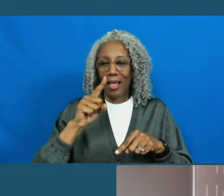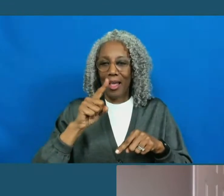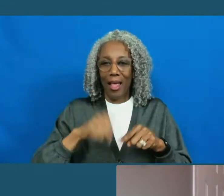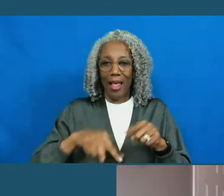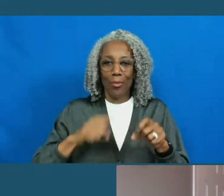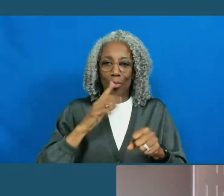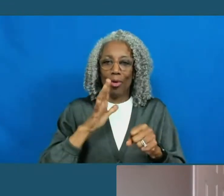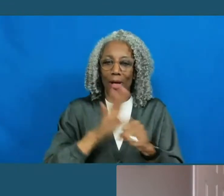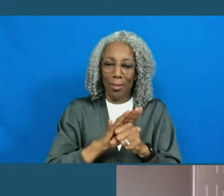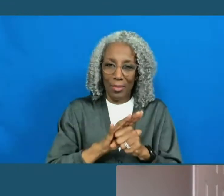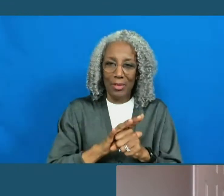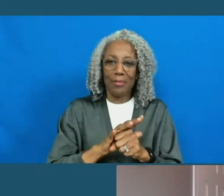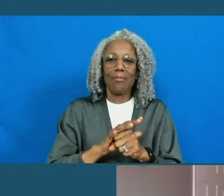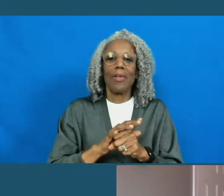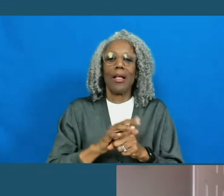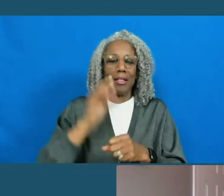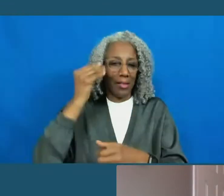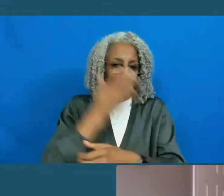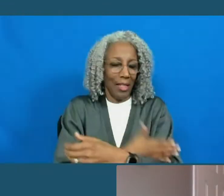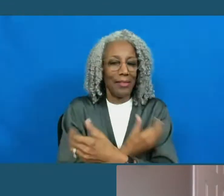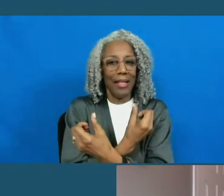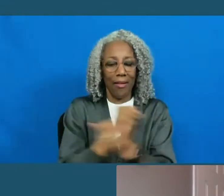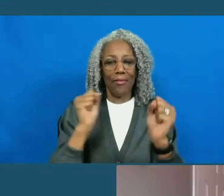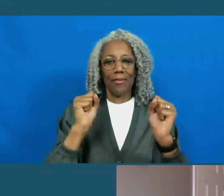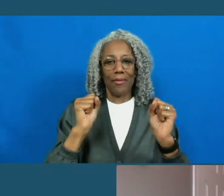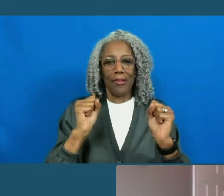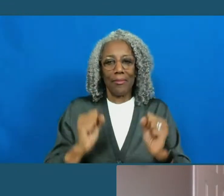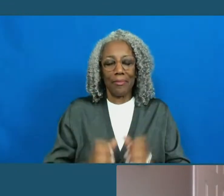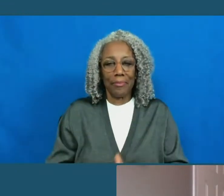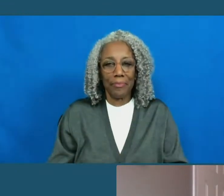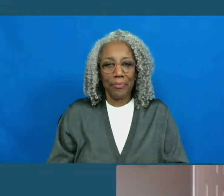Although his answer was that he